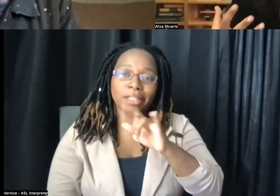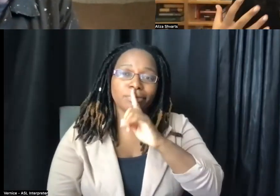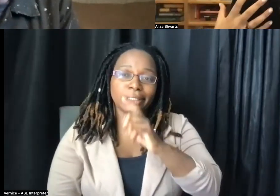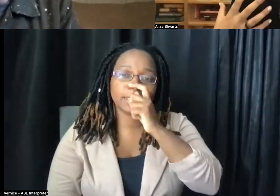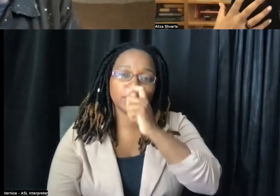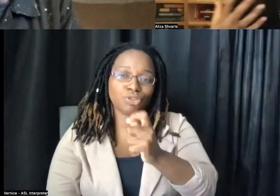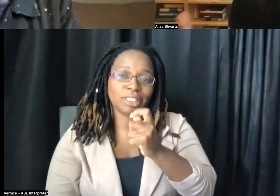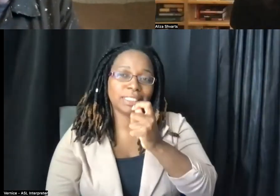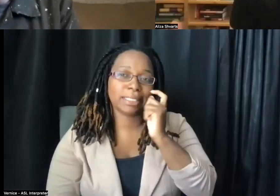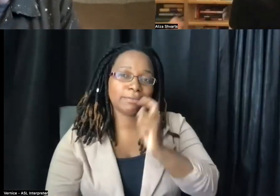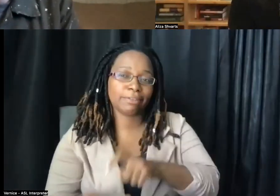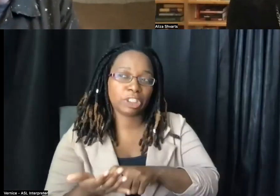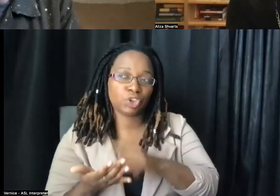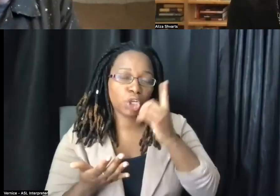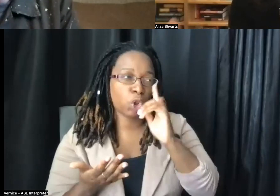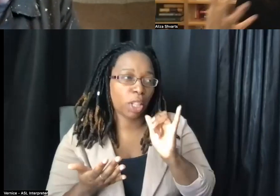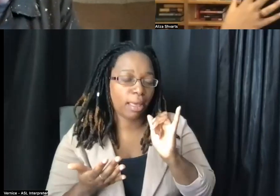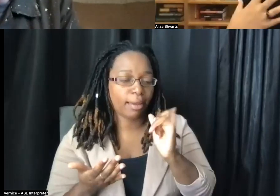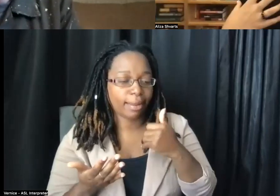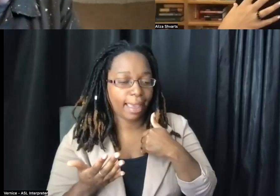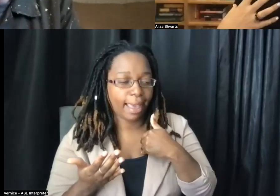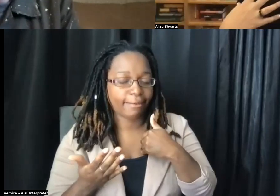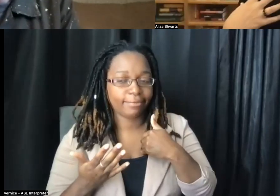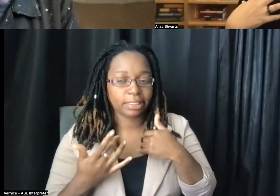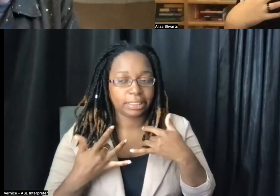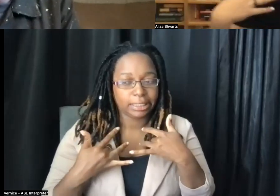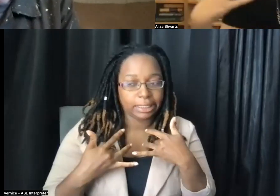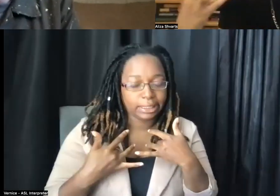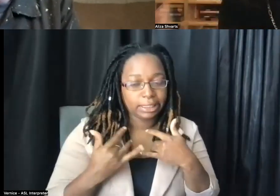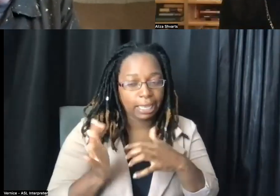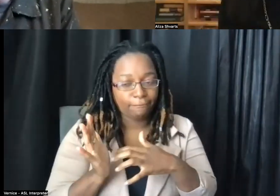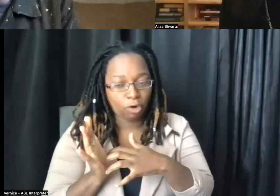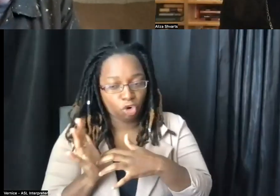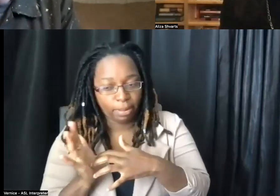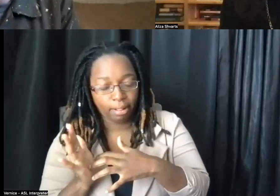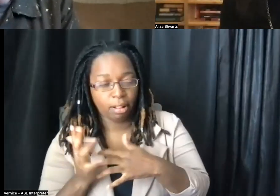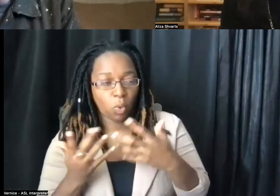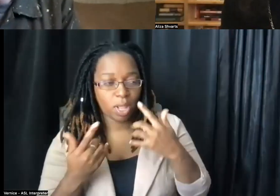ALIZA SHVARTS: That is such an interesting observation. It seems there is a tension between vulnerability